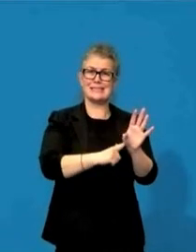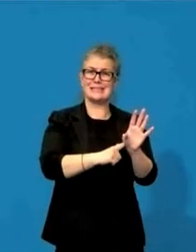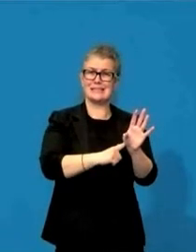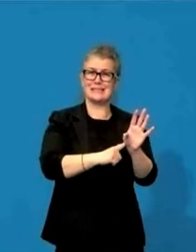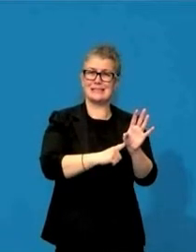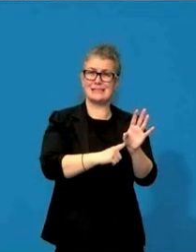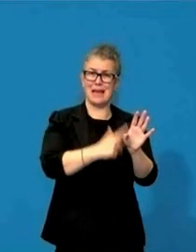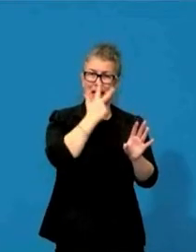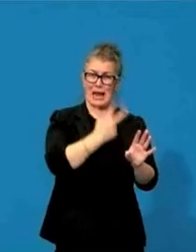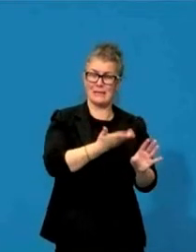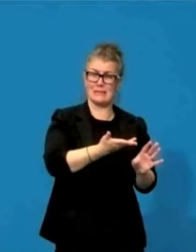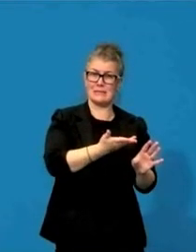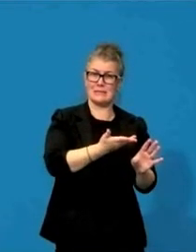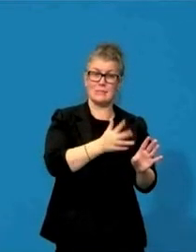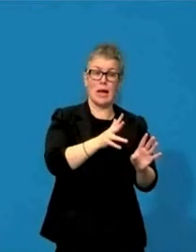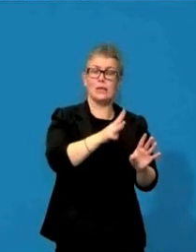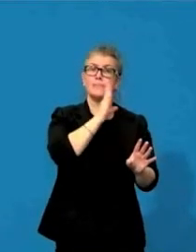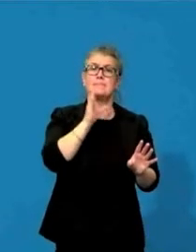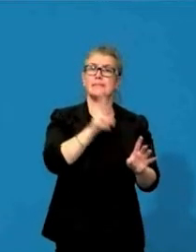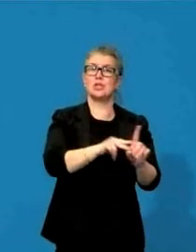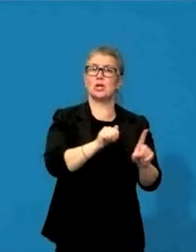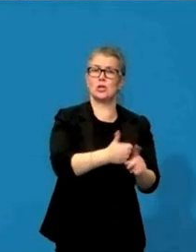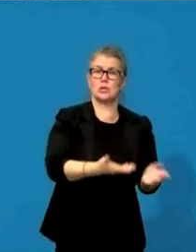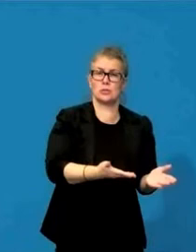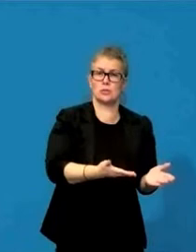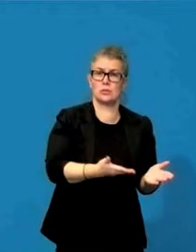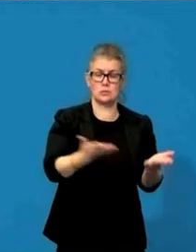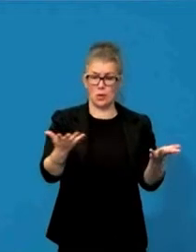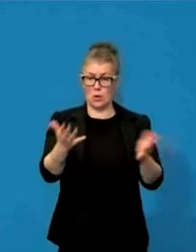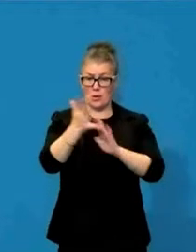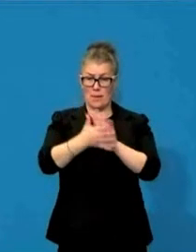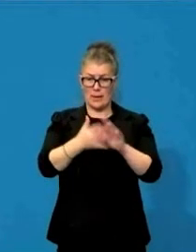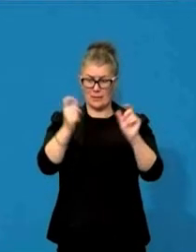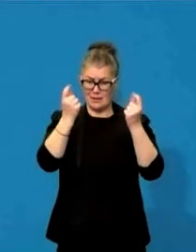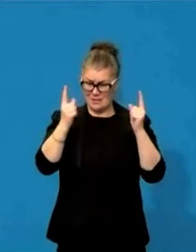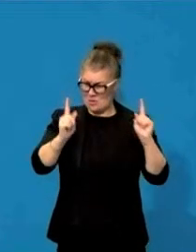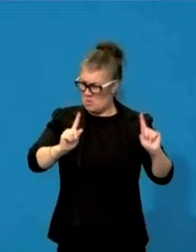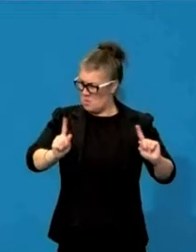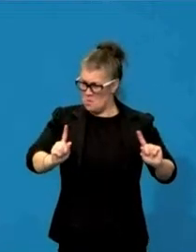So, knowing and understanding and having, you know, the empathy of what happened to my